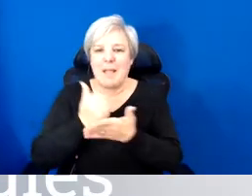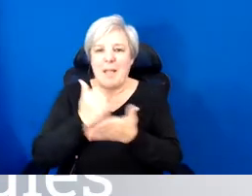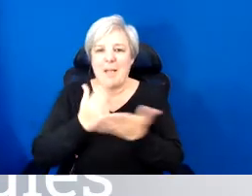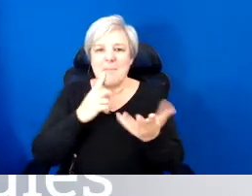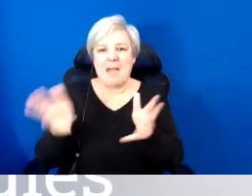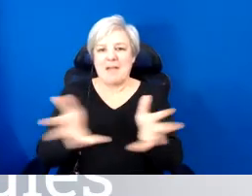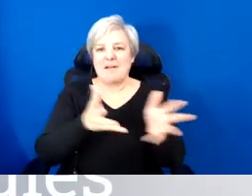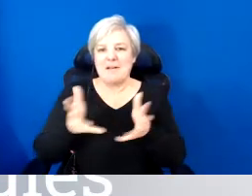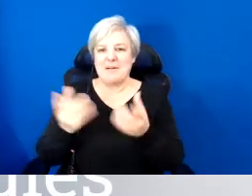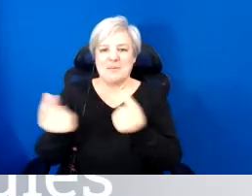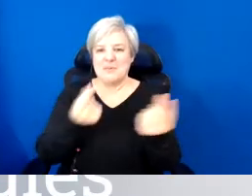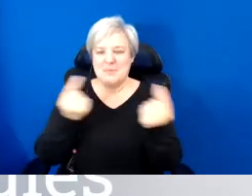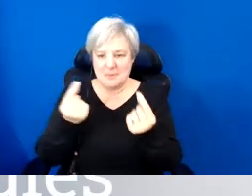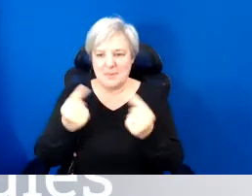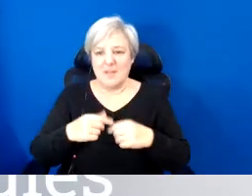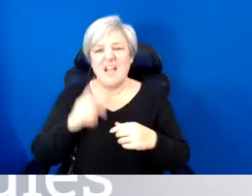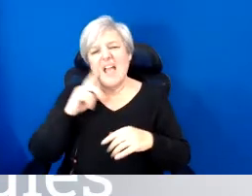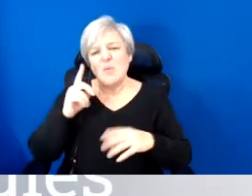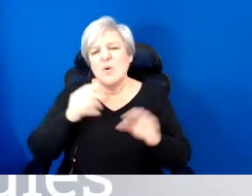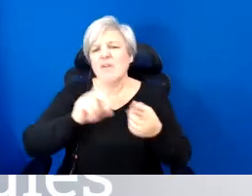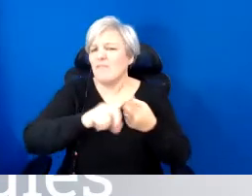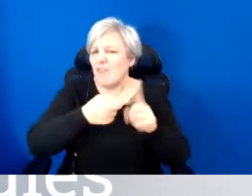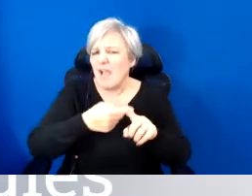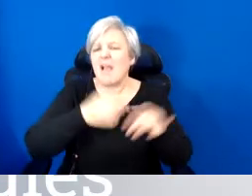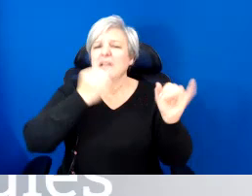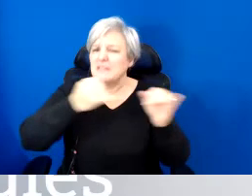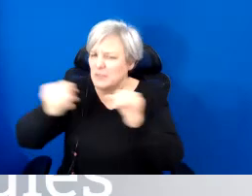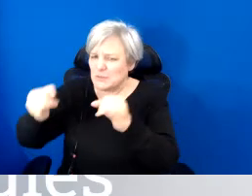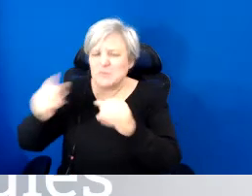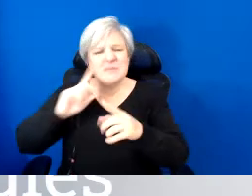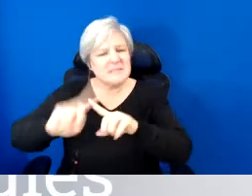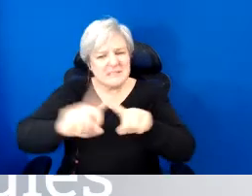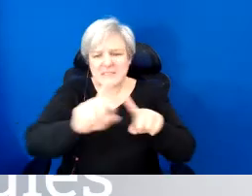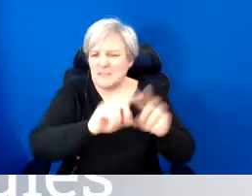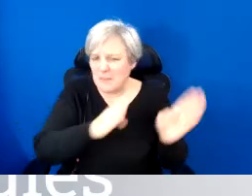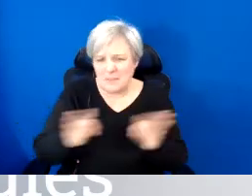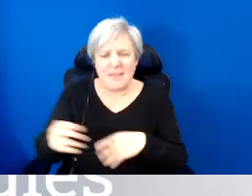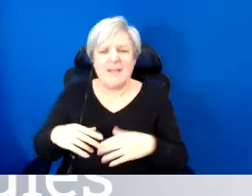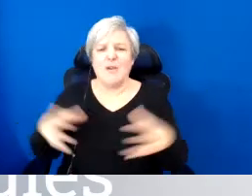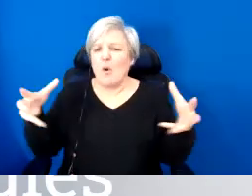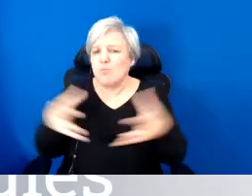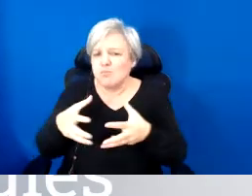And this is going to be different from friend to friend, person to person or social circle to social circle.